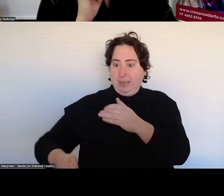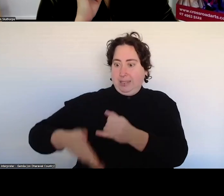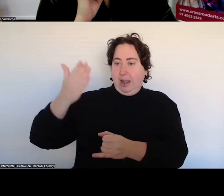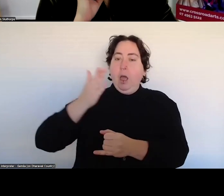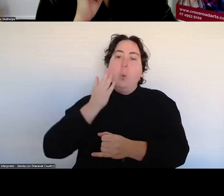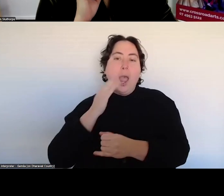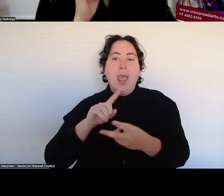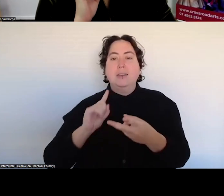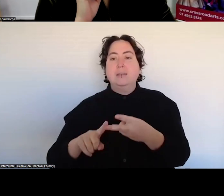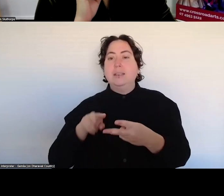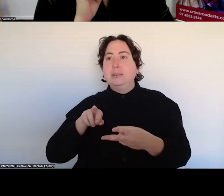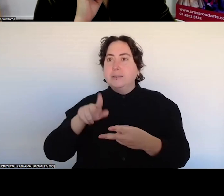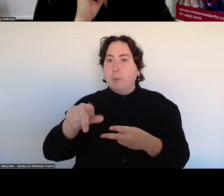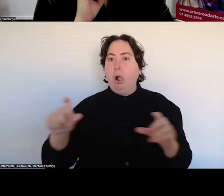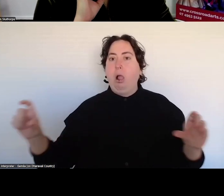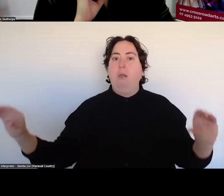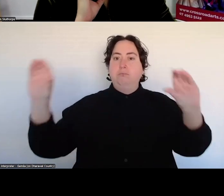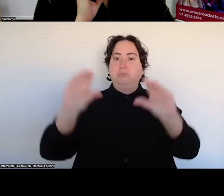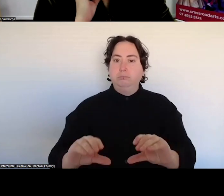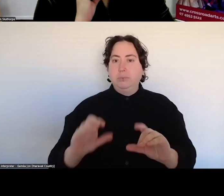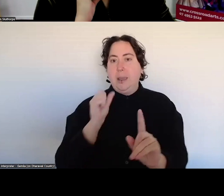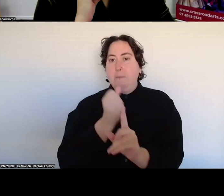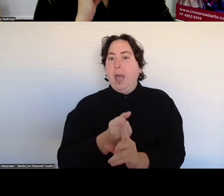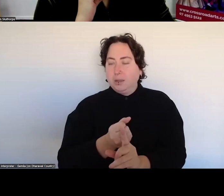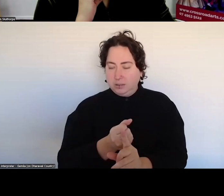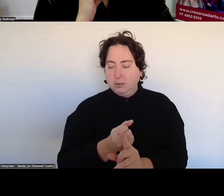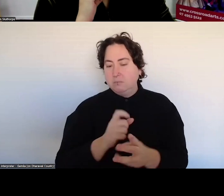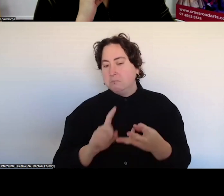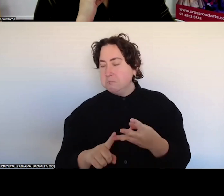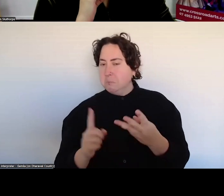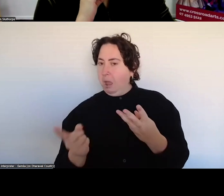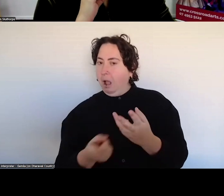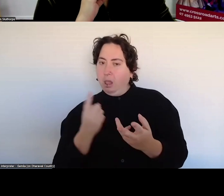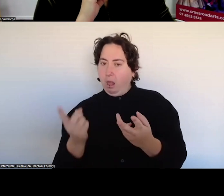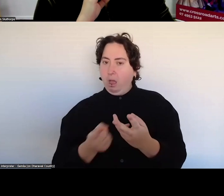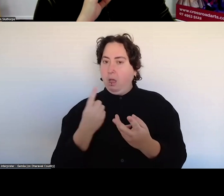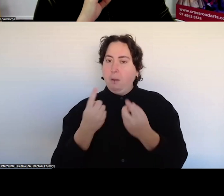of the donation or the impact, what other messaging worked for you and your campaign?